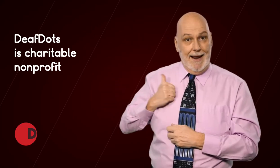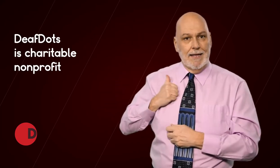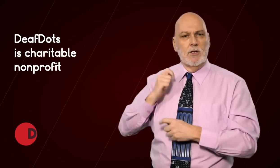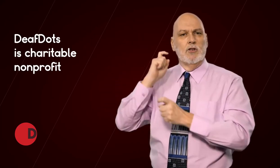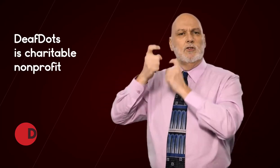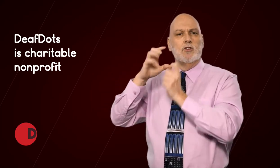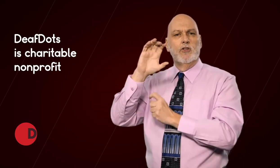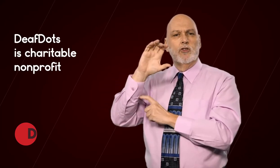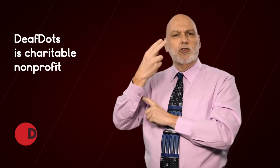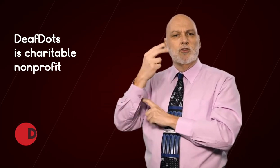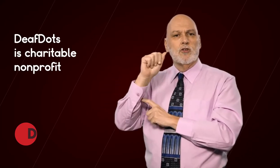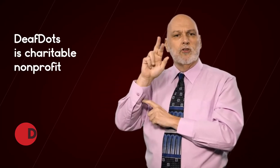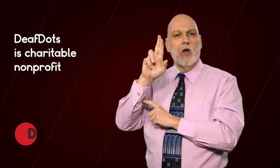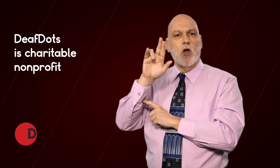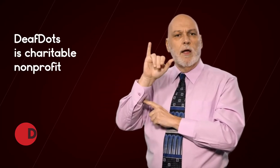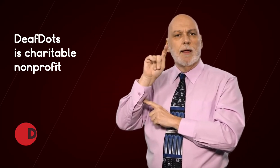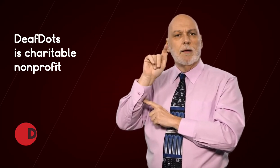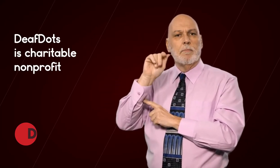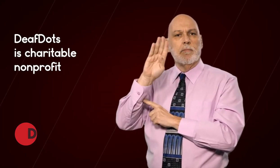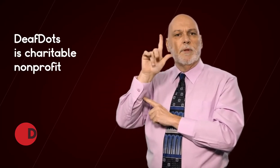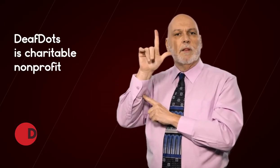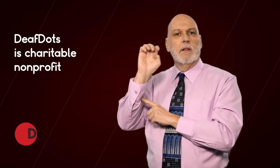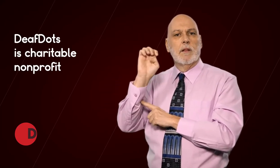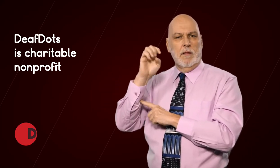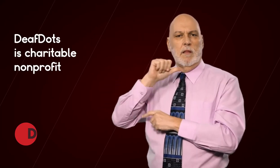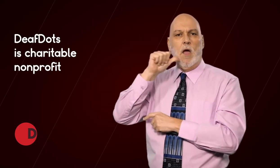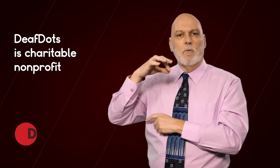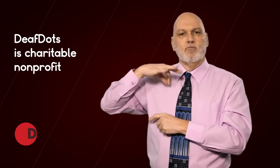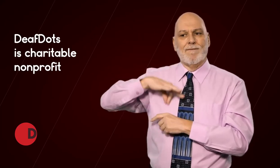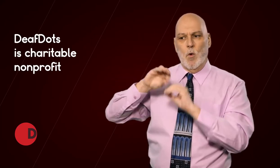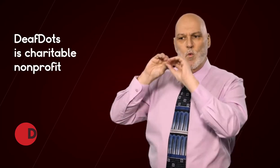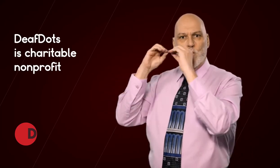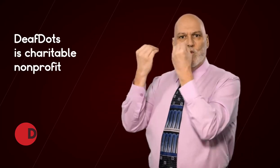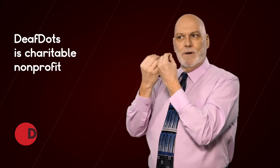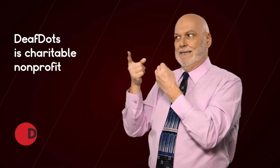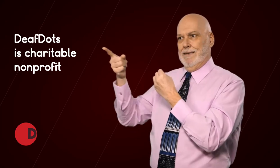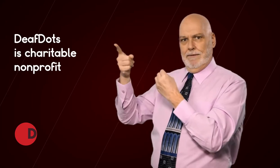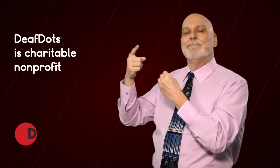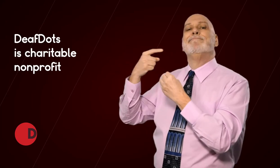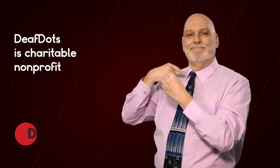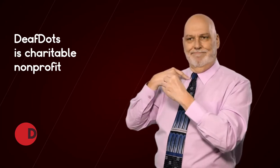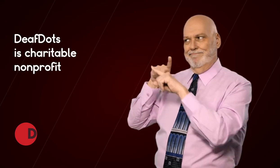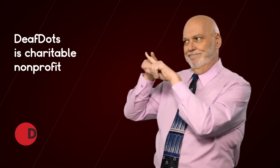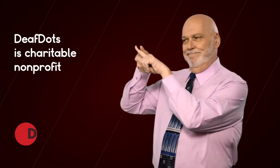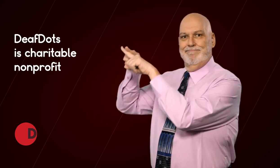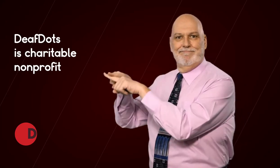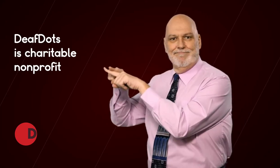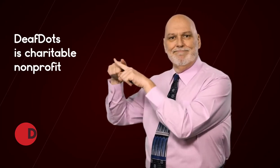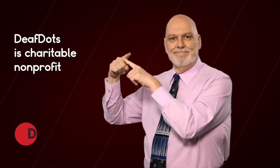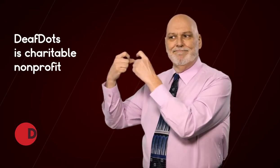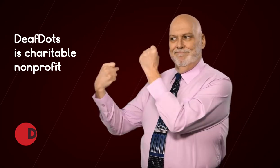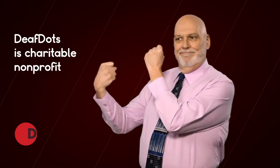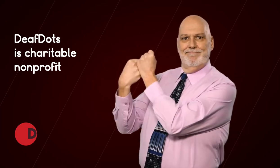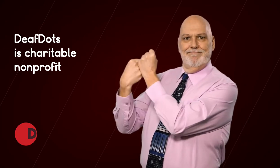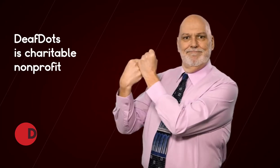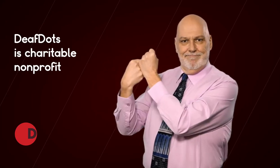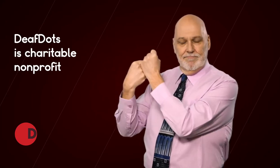is a Canadian charitable nonprofit organization.